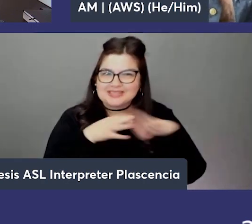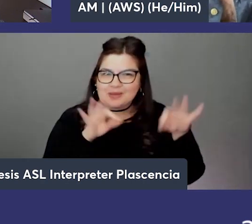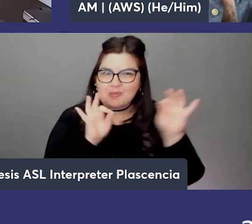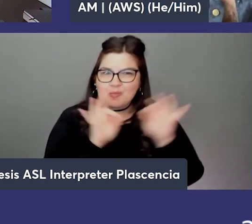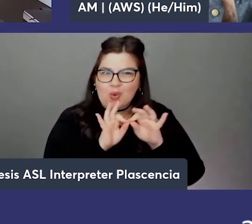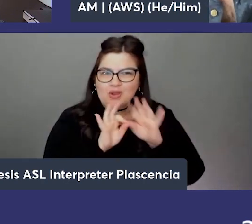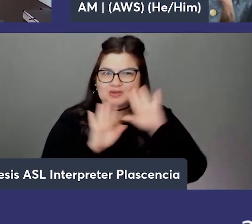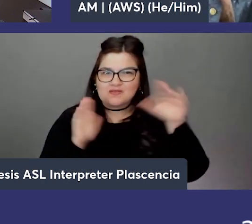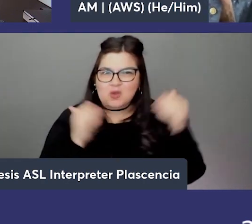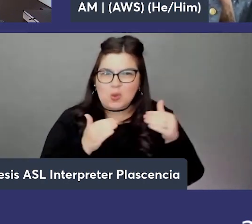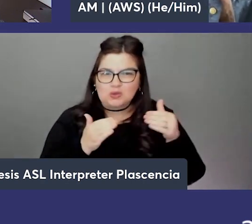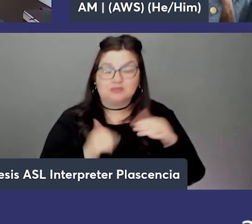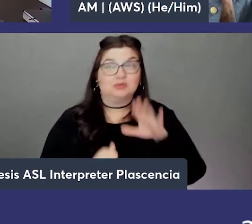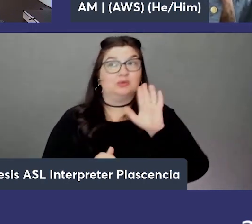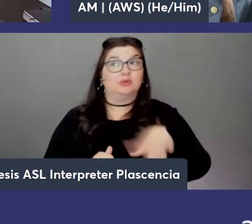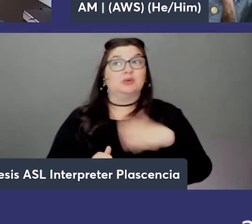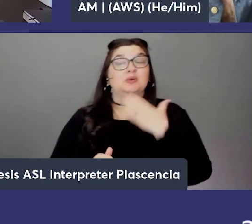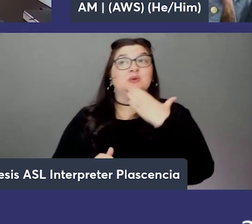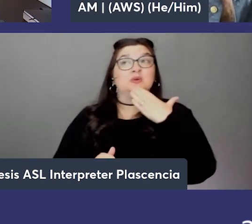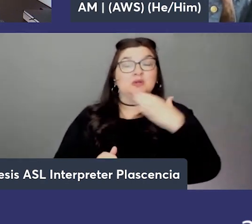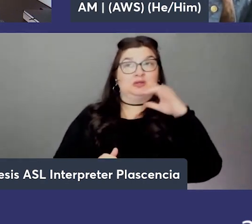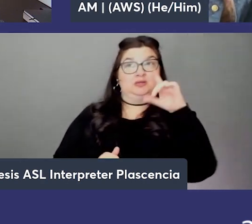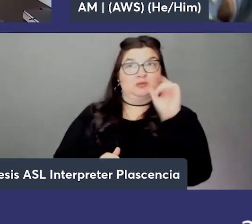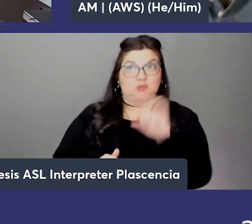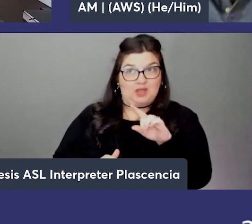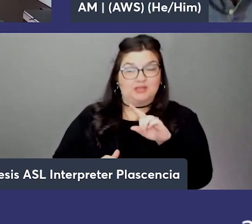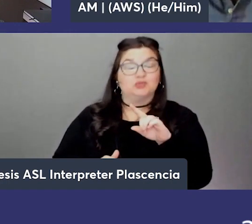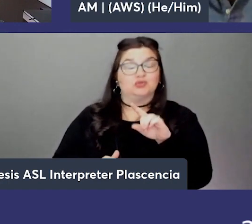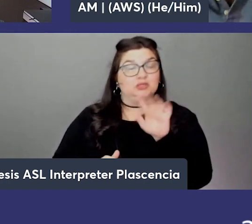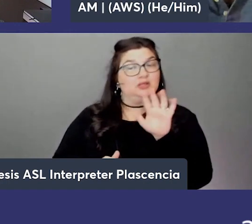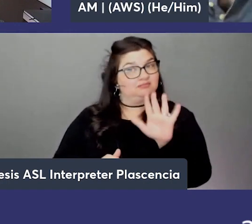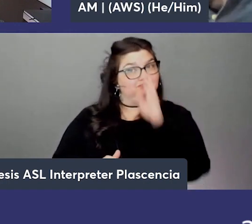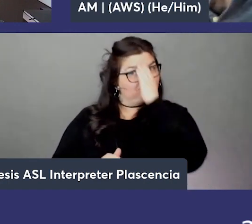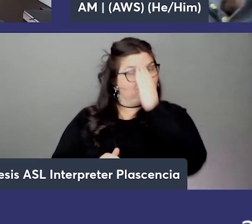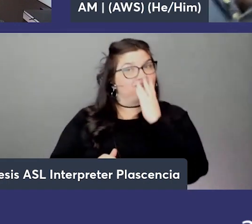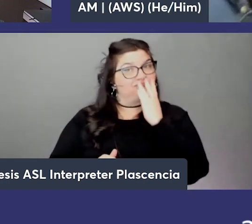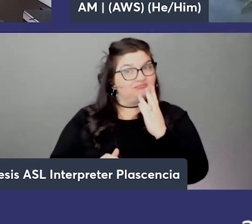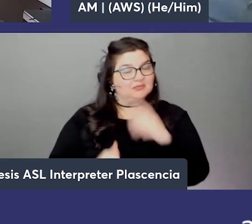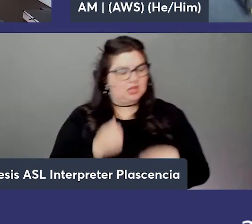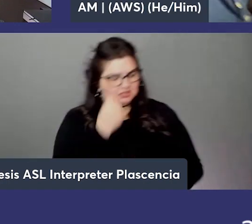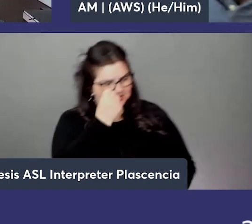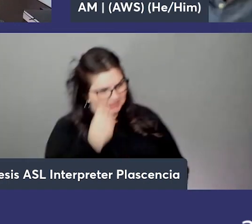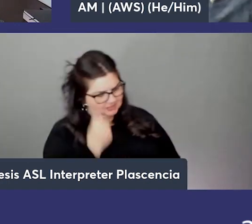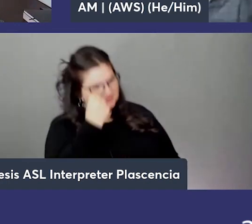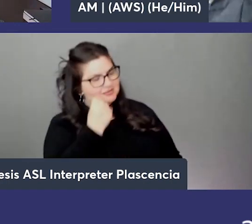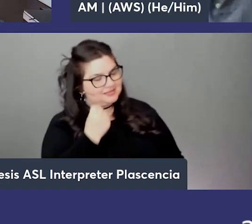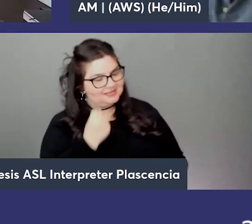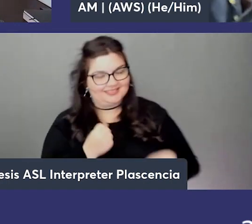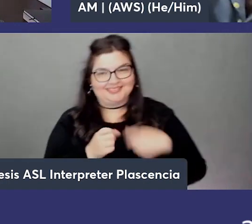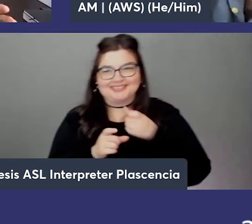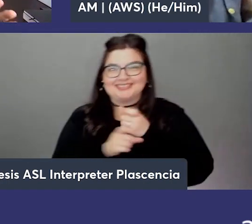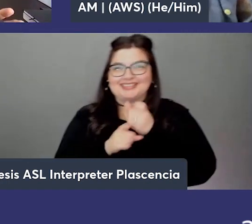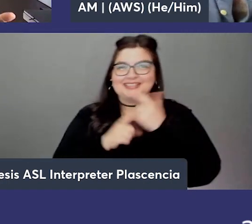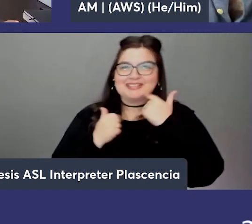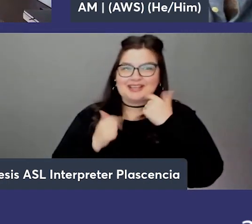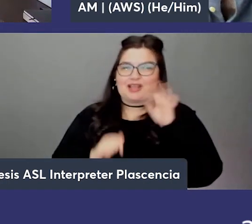Well, that's actually a great question, and actually I've- - Yes! He doesn't get too many of those.